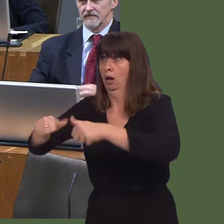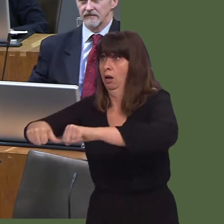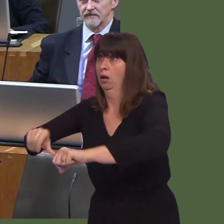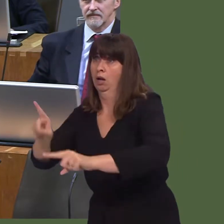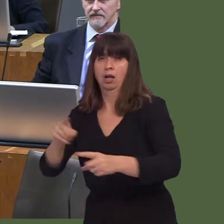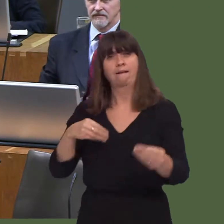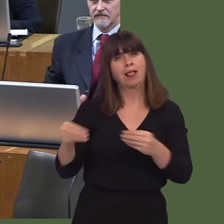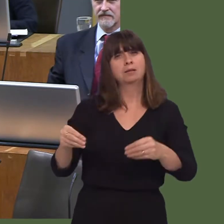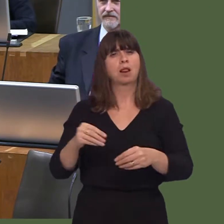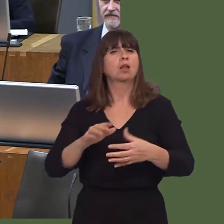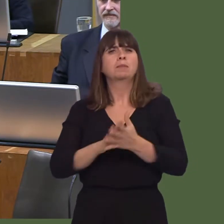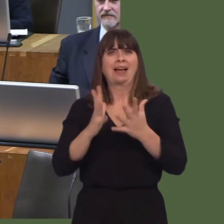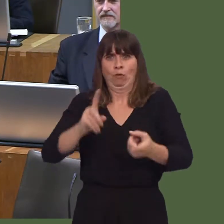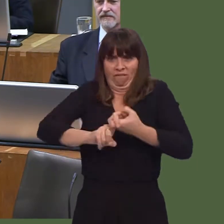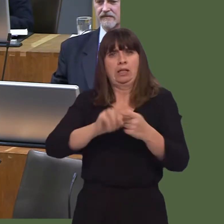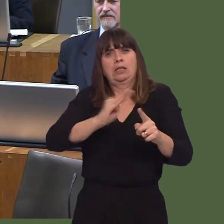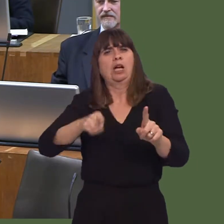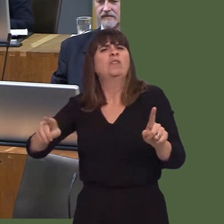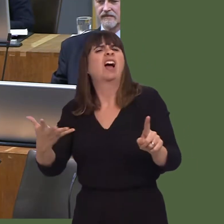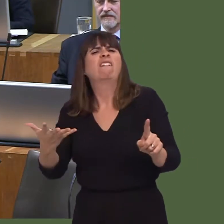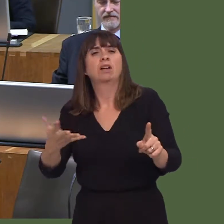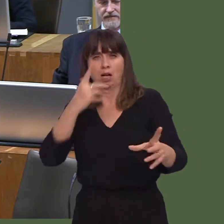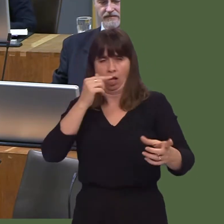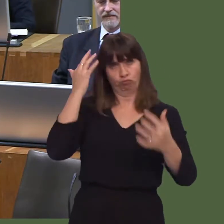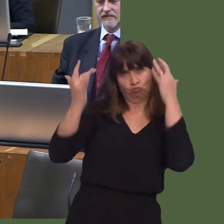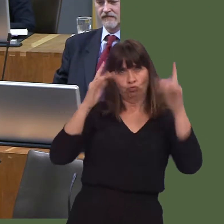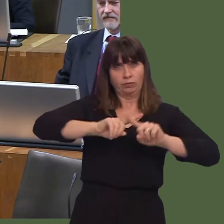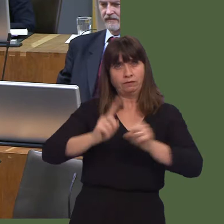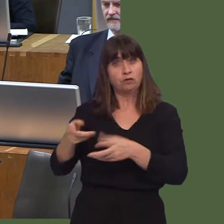through flexible working arrangements, and the economic contract, as set out in our economic